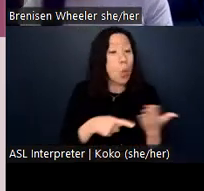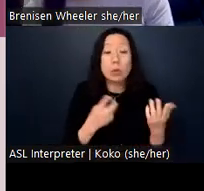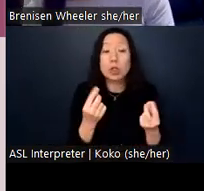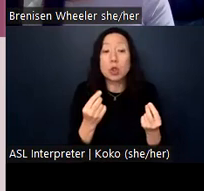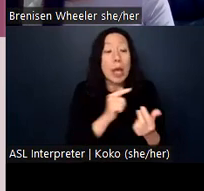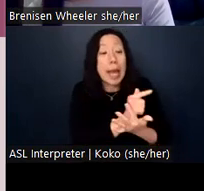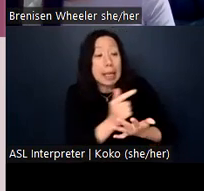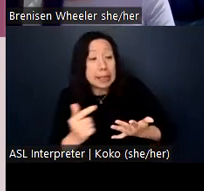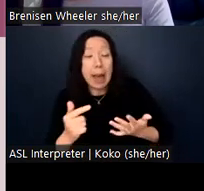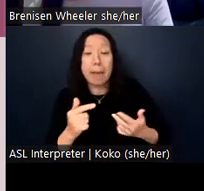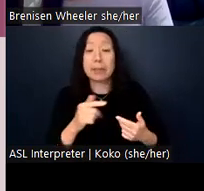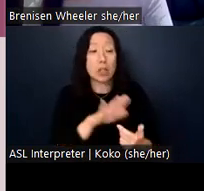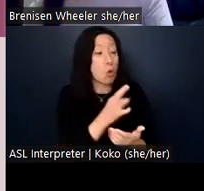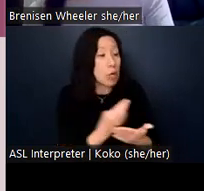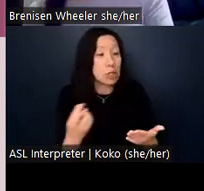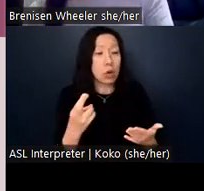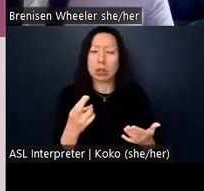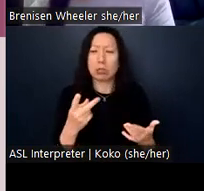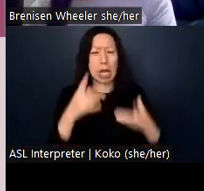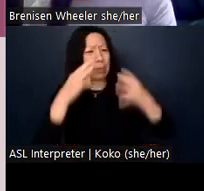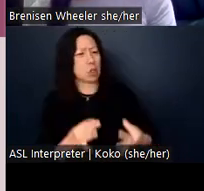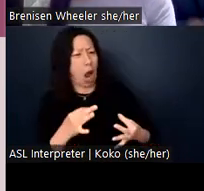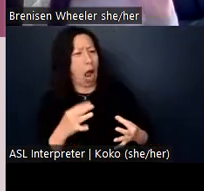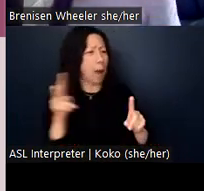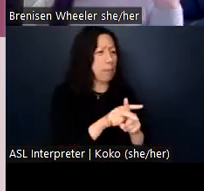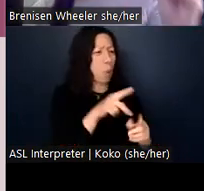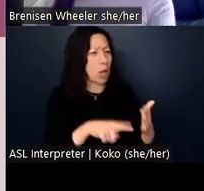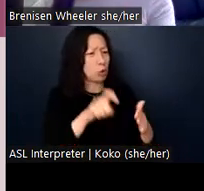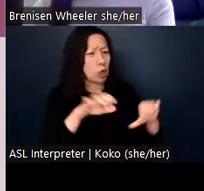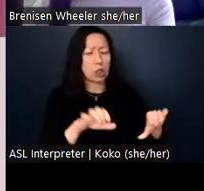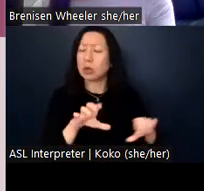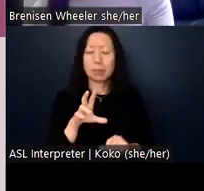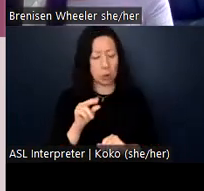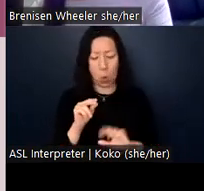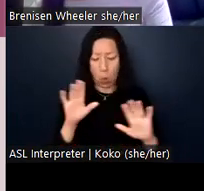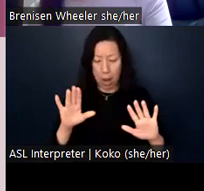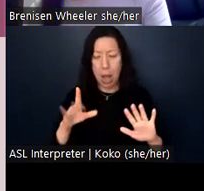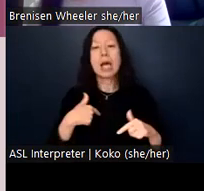need to do, and means letting them know explicitly, saying, I believe you letting them know that